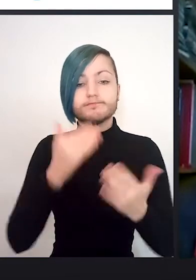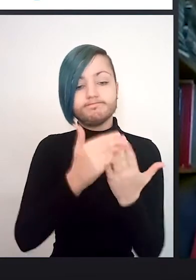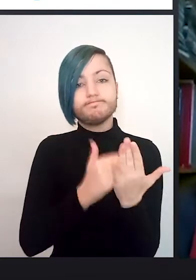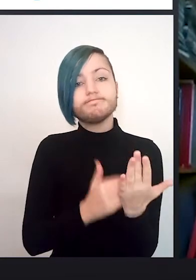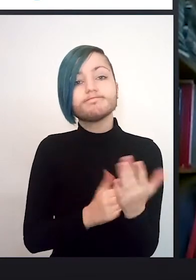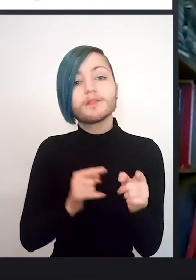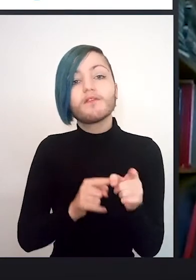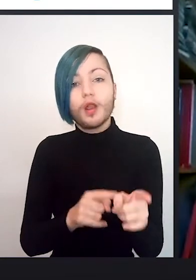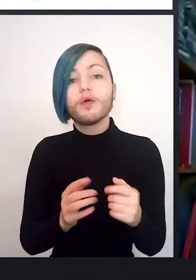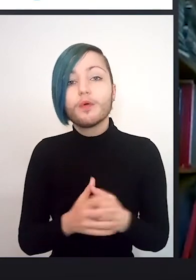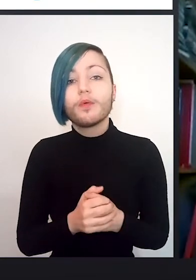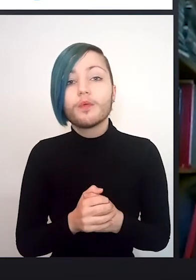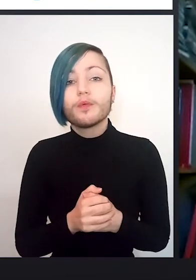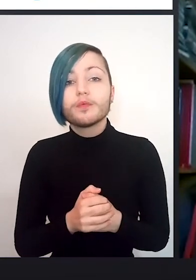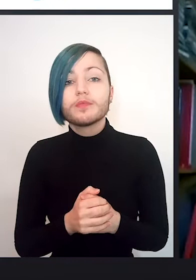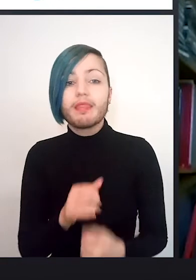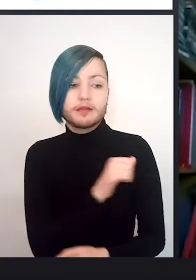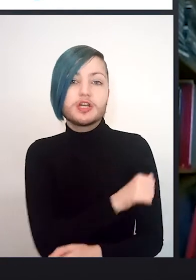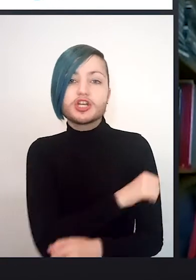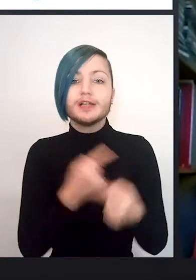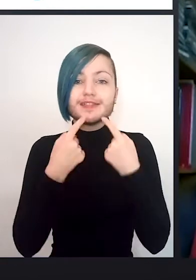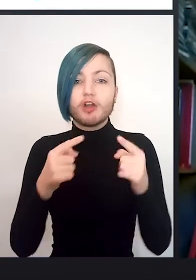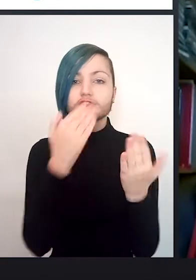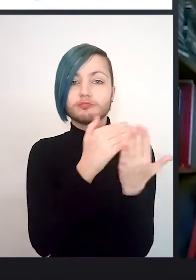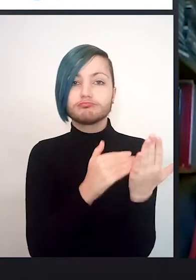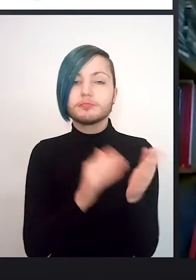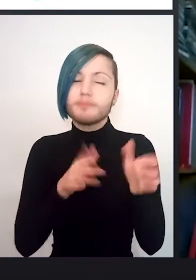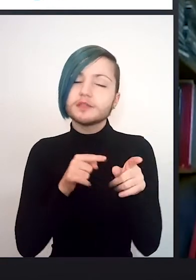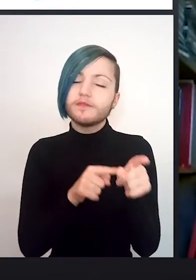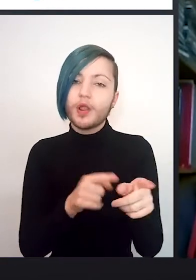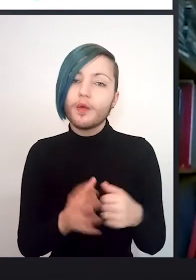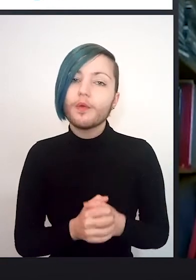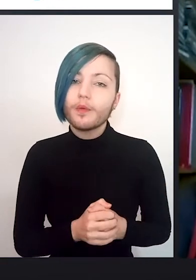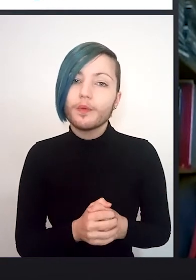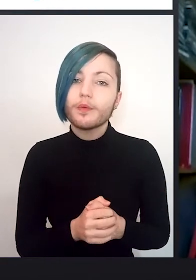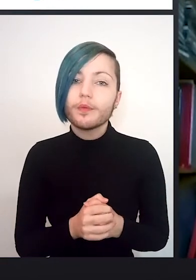And to do exactly what the nurse advises, you know?